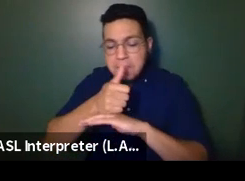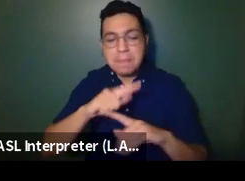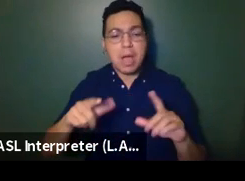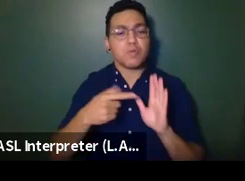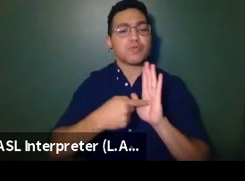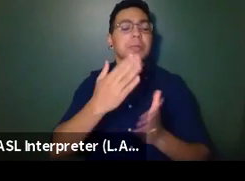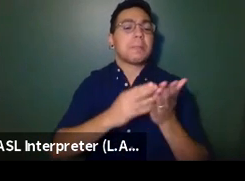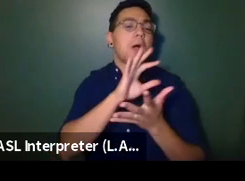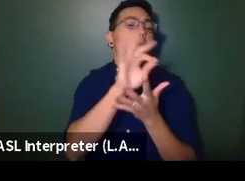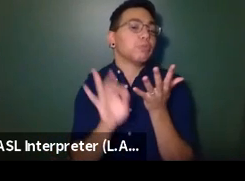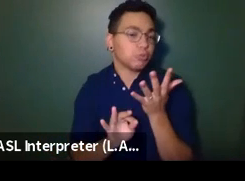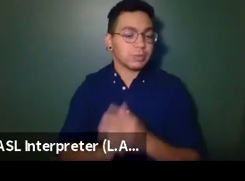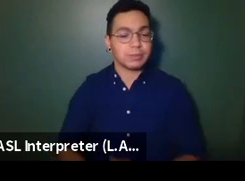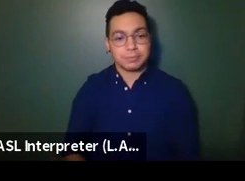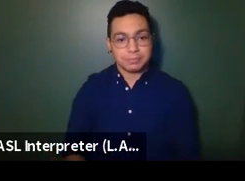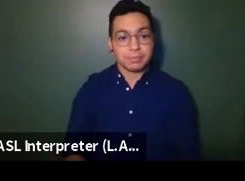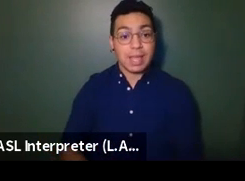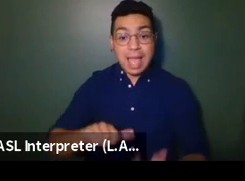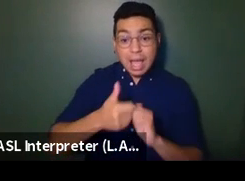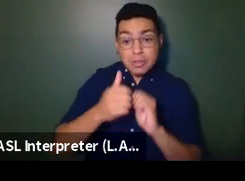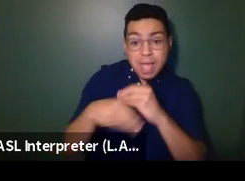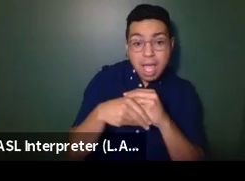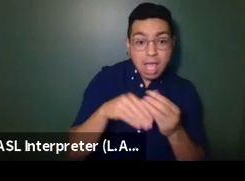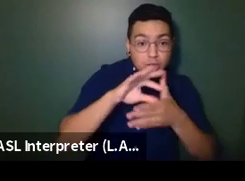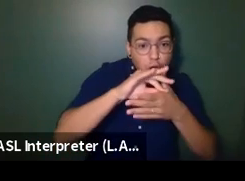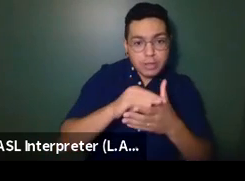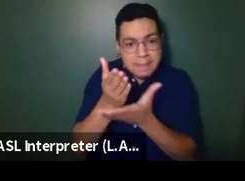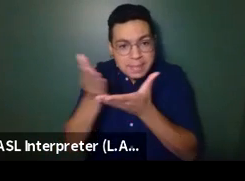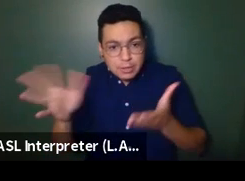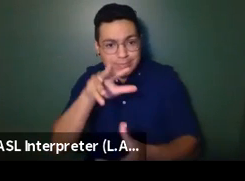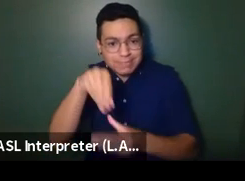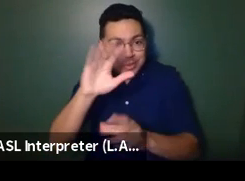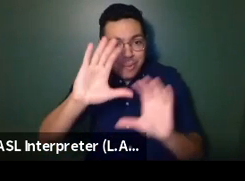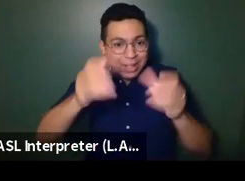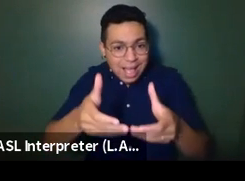Katherine Livick - ESD 112: We're going to talk about how you add content and materials to your class in Google Classroom and